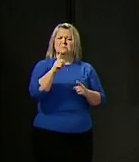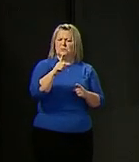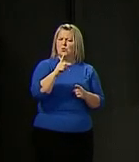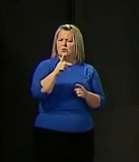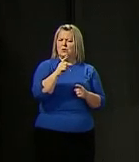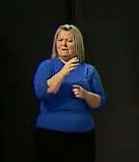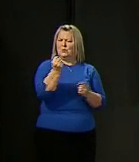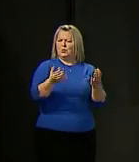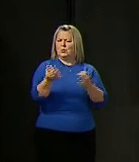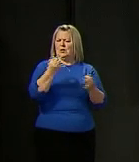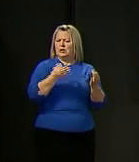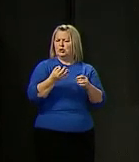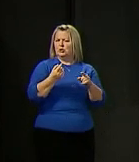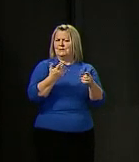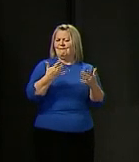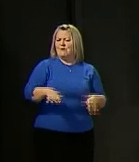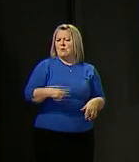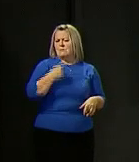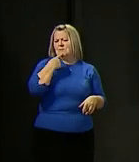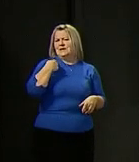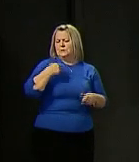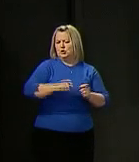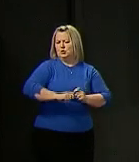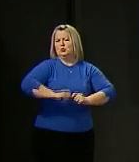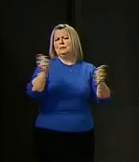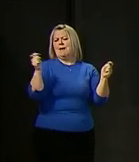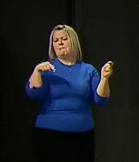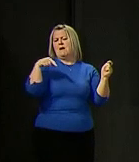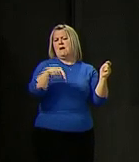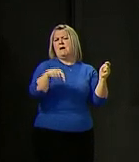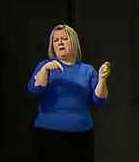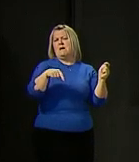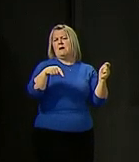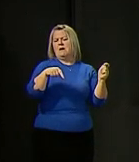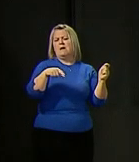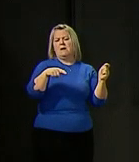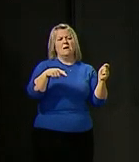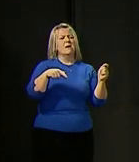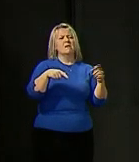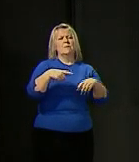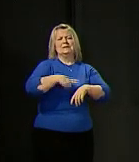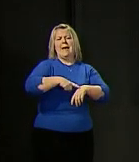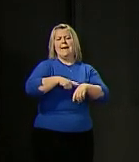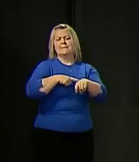Times article regarding the prime minister and Cobra I wanted to ask your